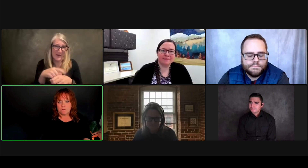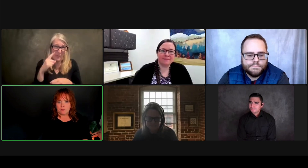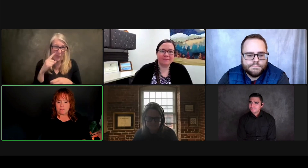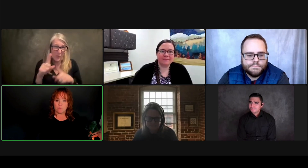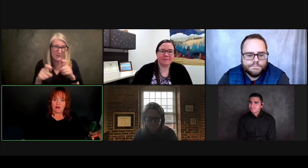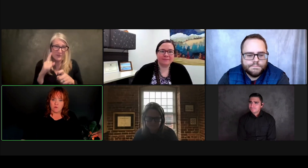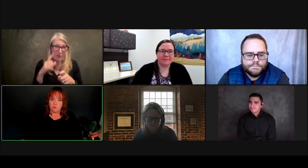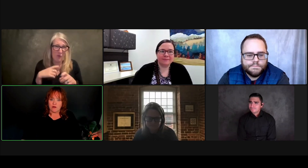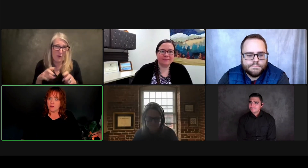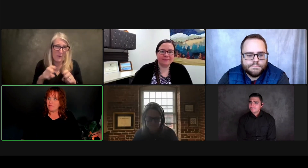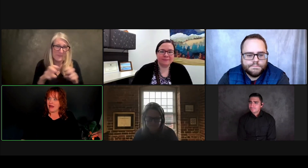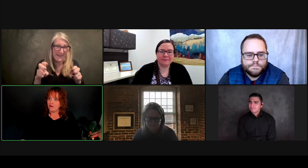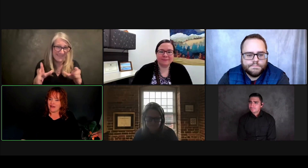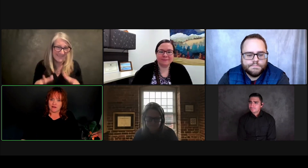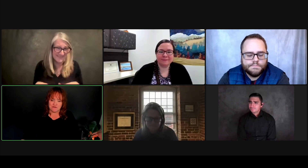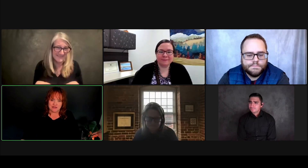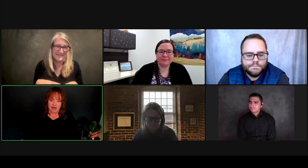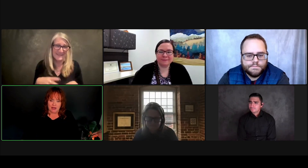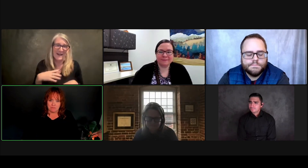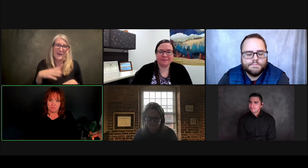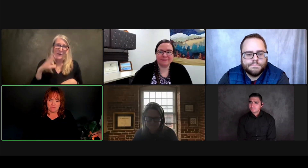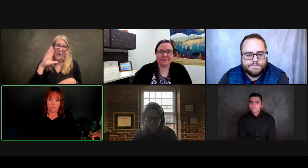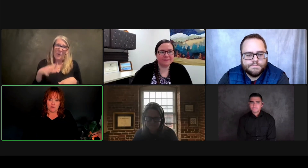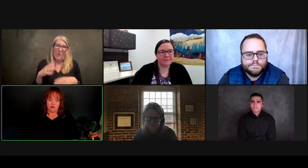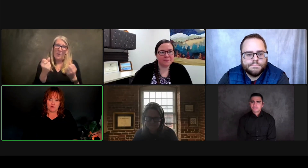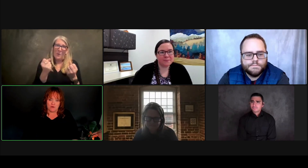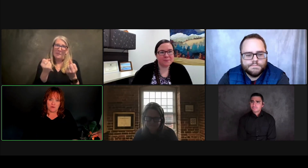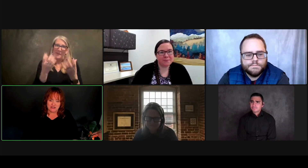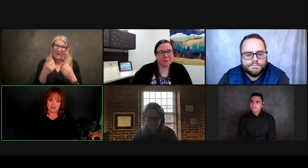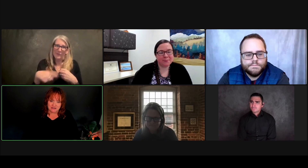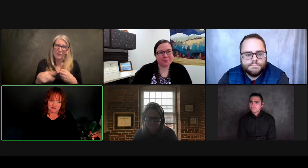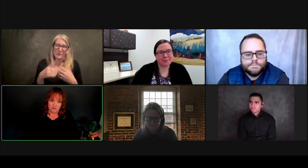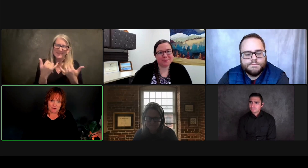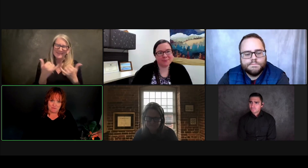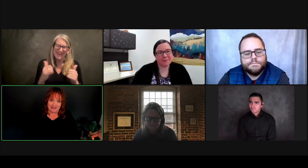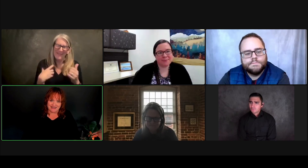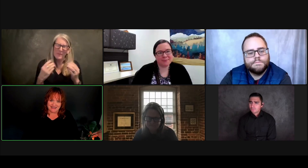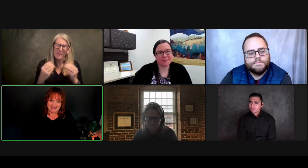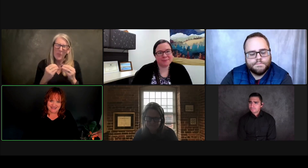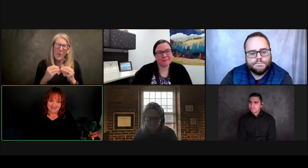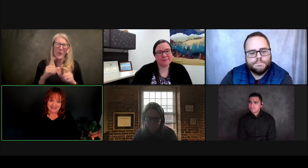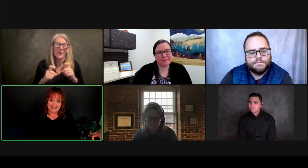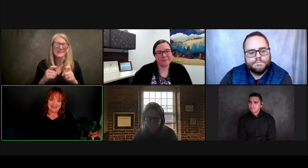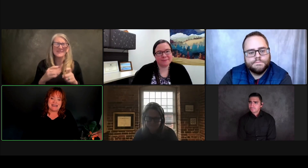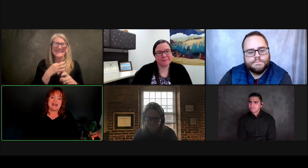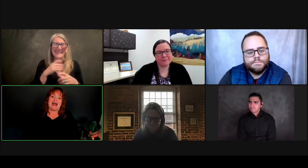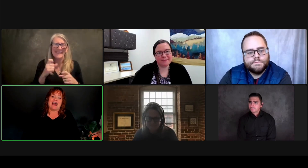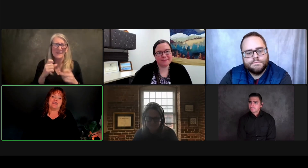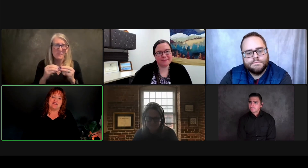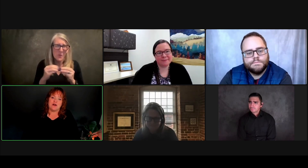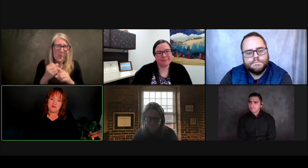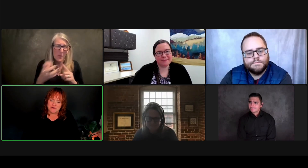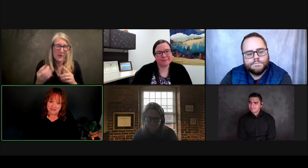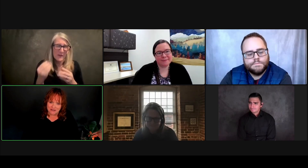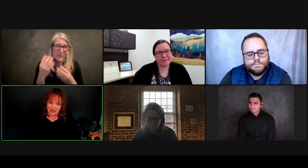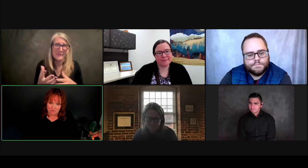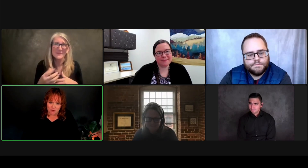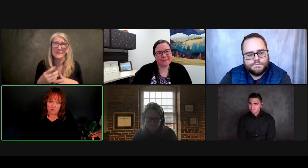Well, we're about out of time for the questions for our panelists. I know you still have more questions.